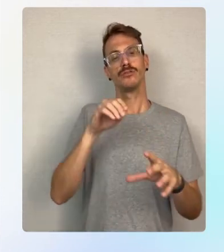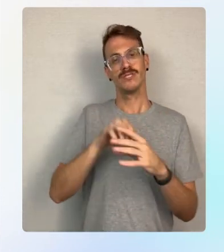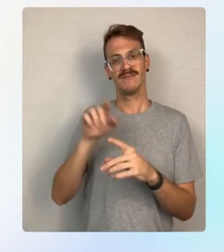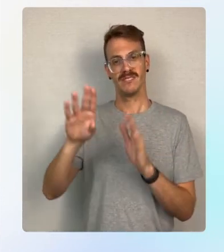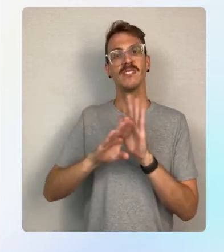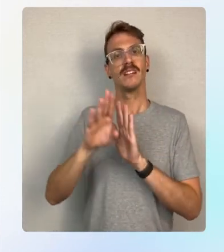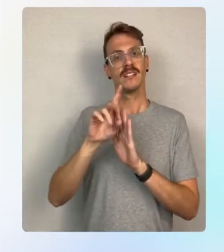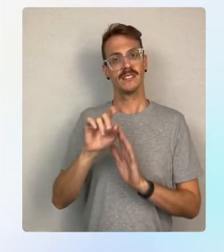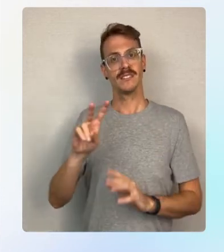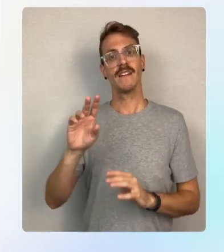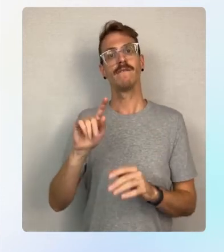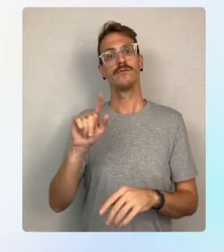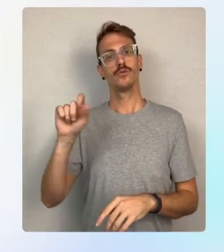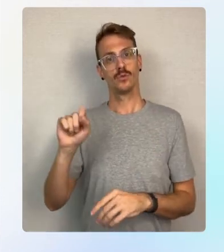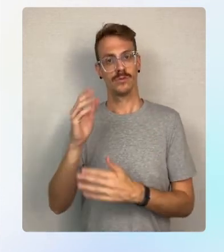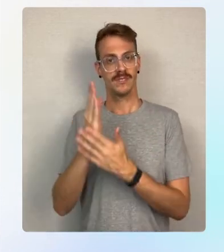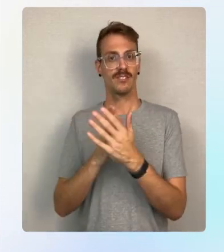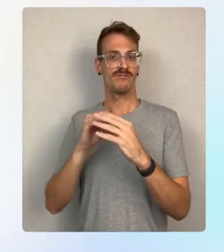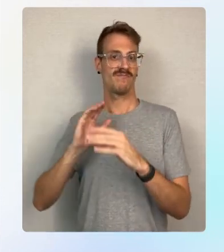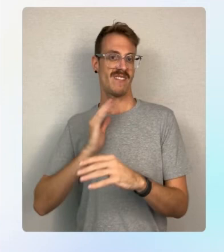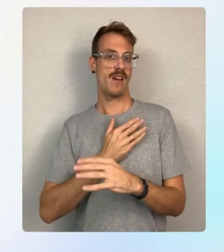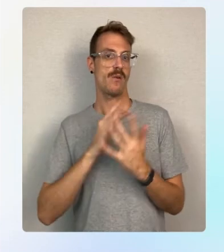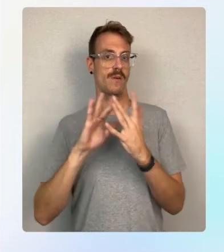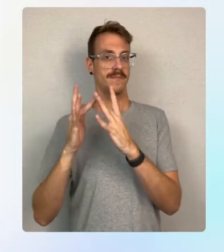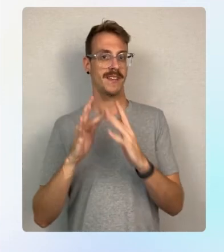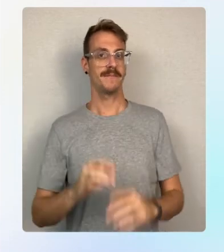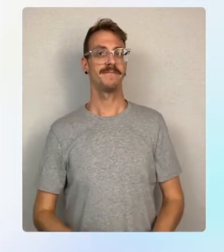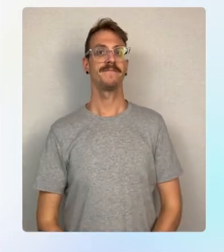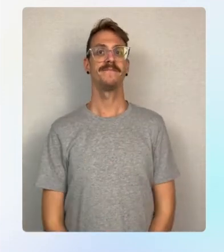in the developer tools section on our website.